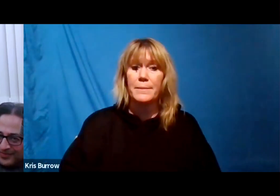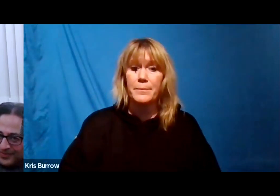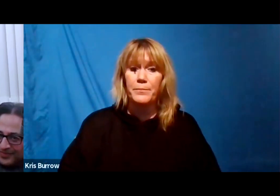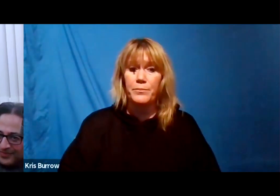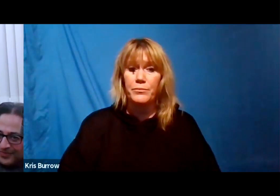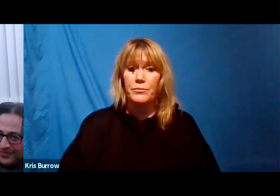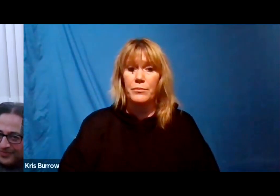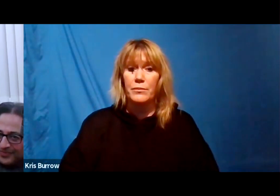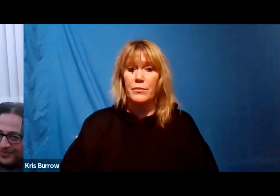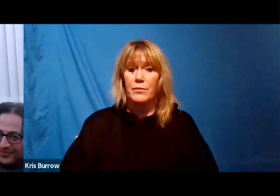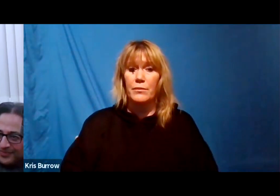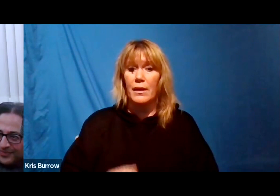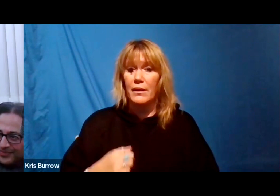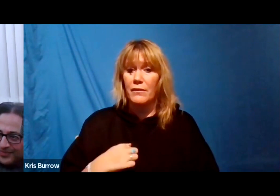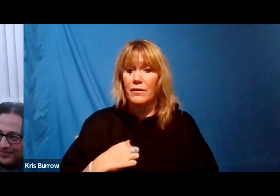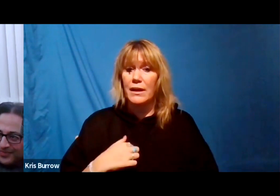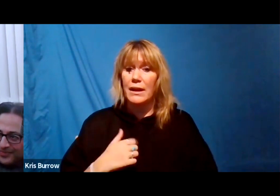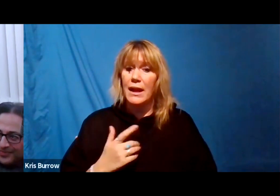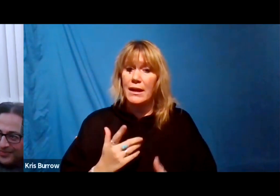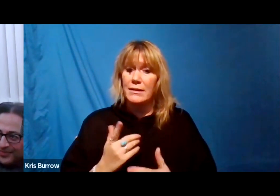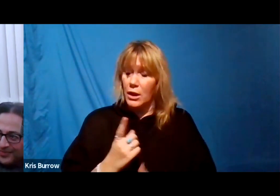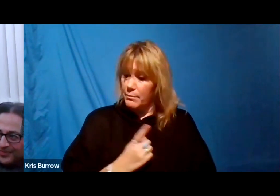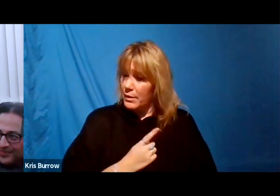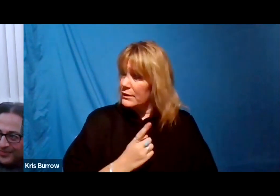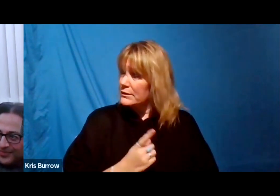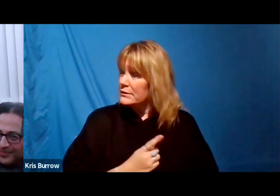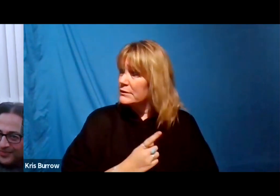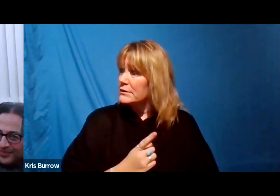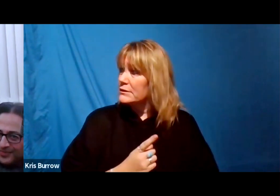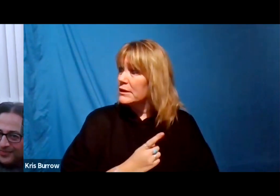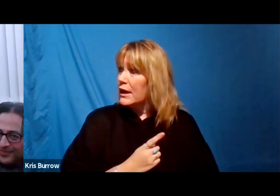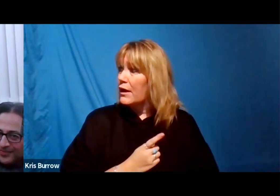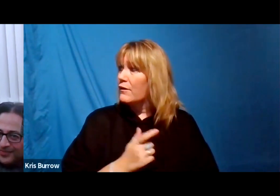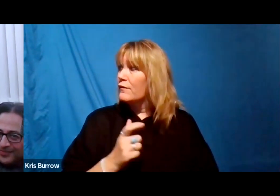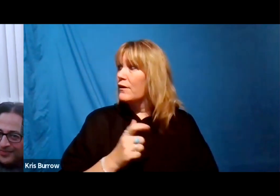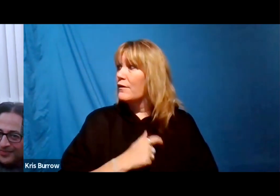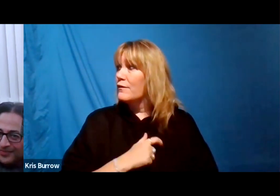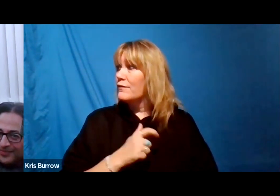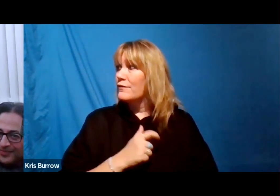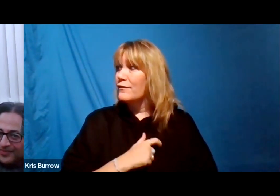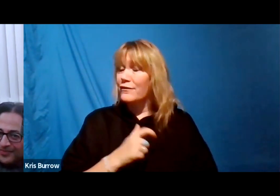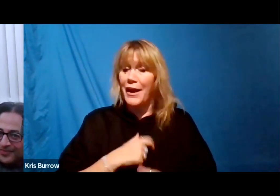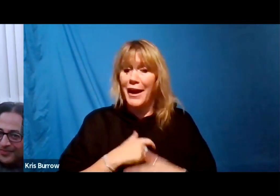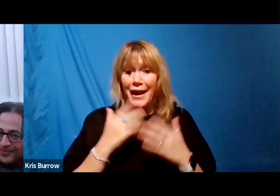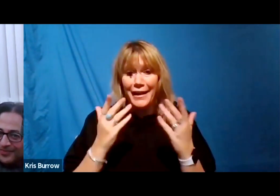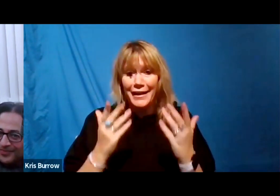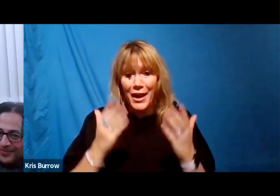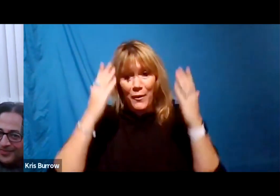Oh well, there's got to be certain perks to